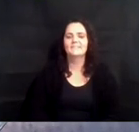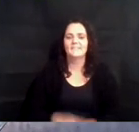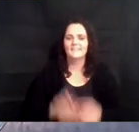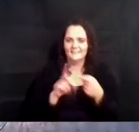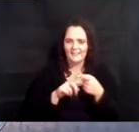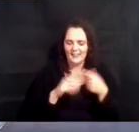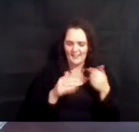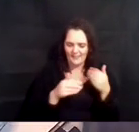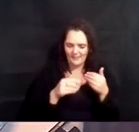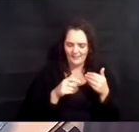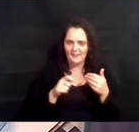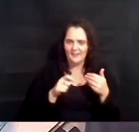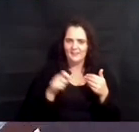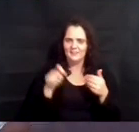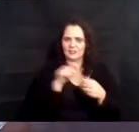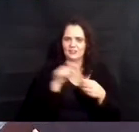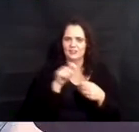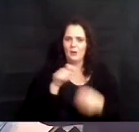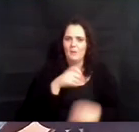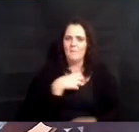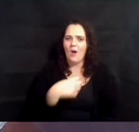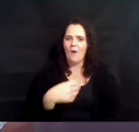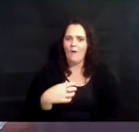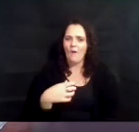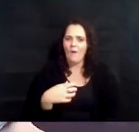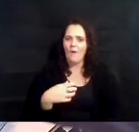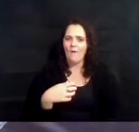Alright, I'm gonna erase more from the top.